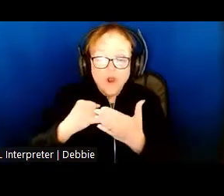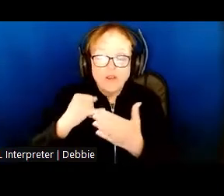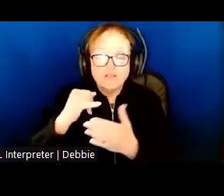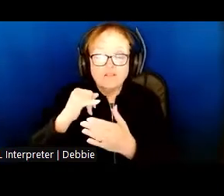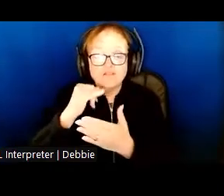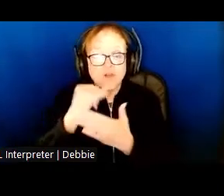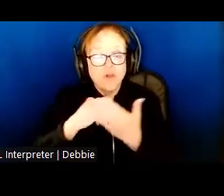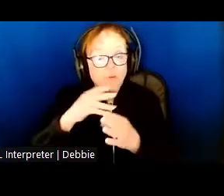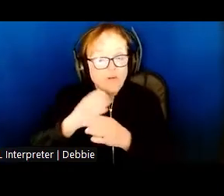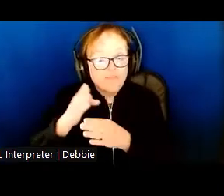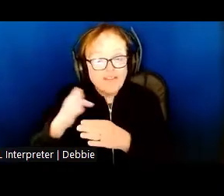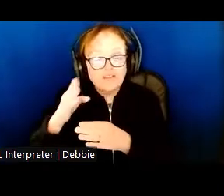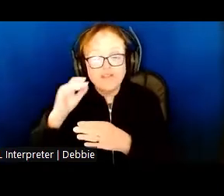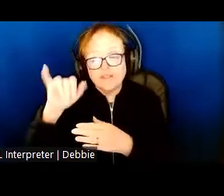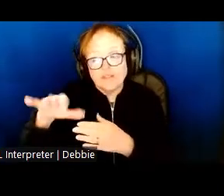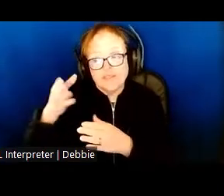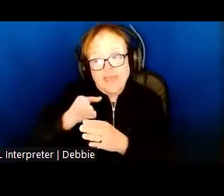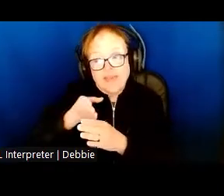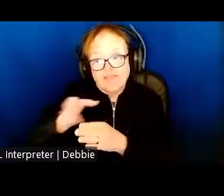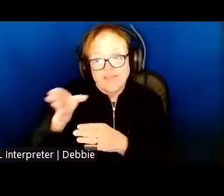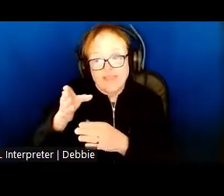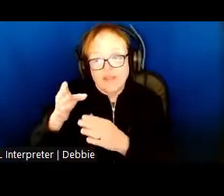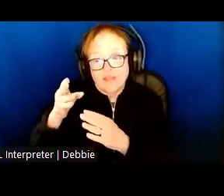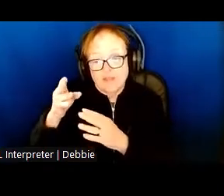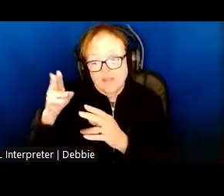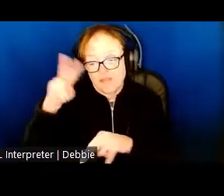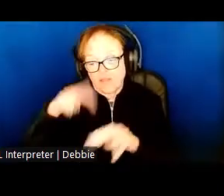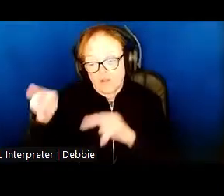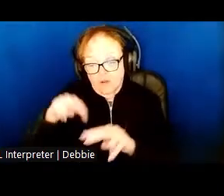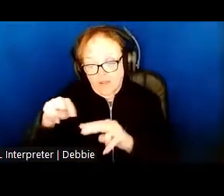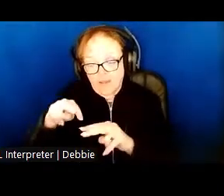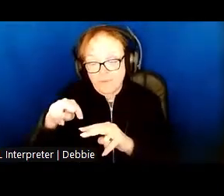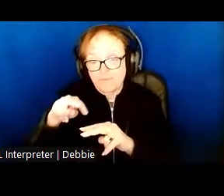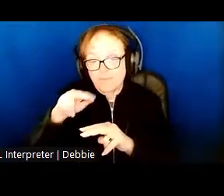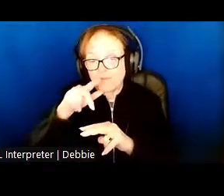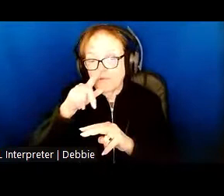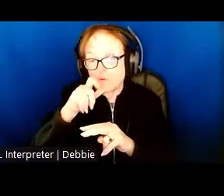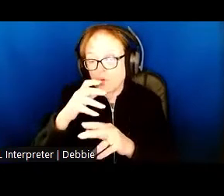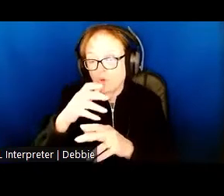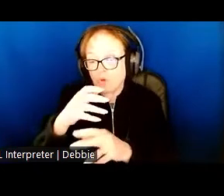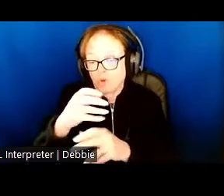discipline they are reviewing. The recipients of Individual Artist Fellowships